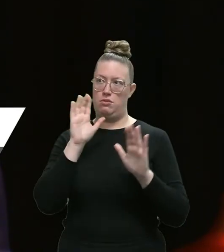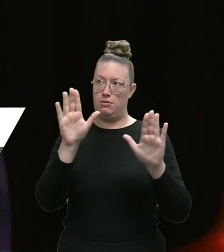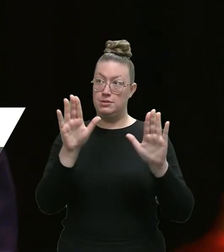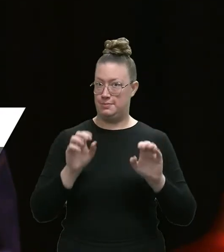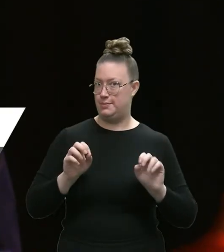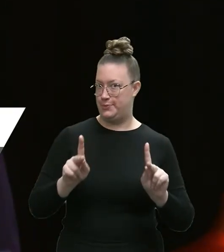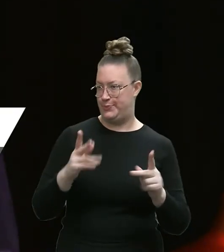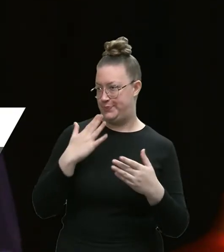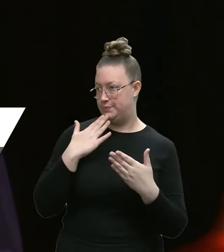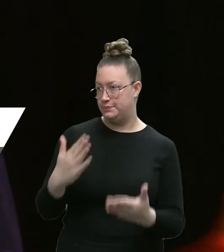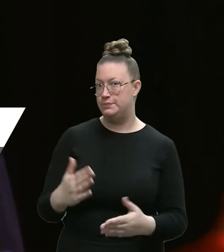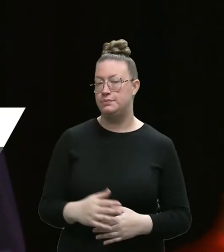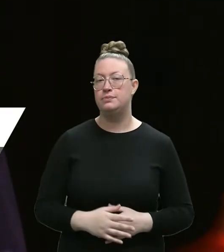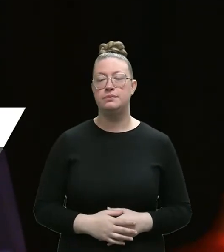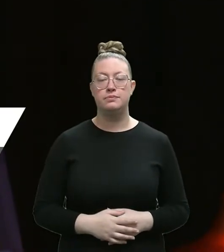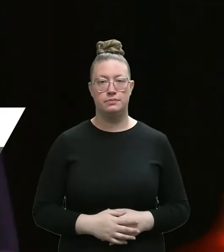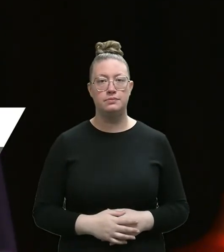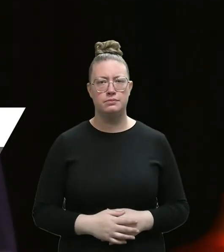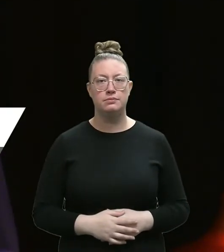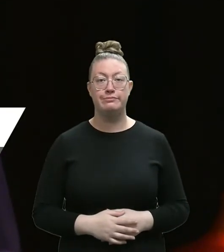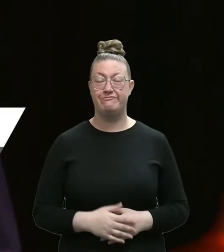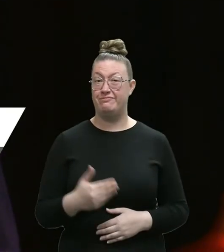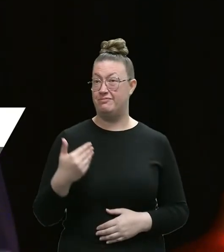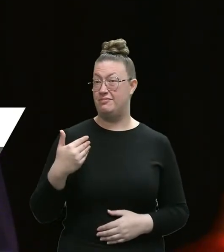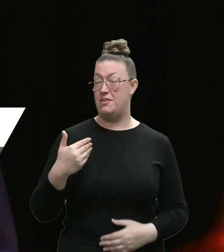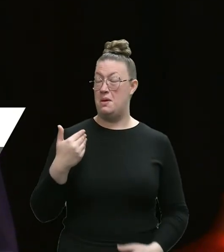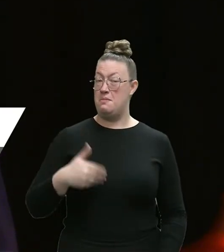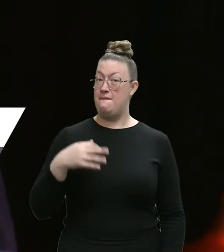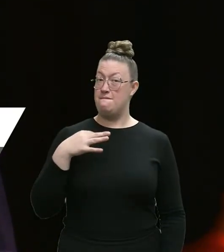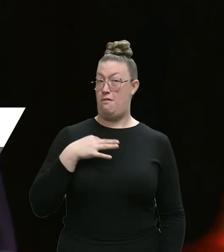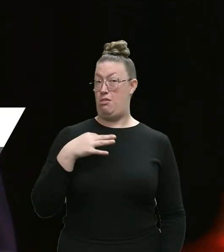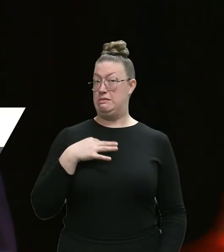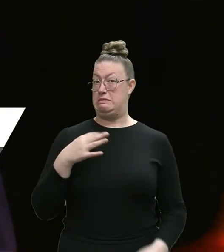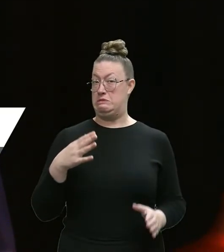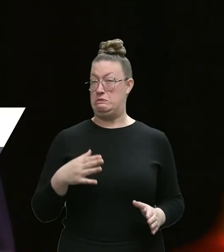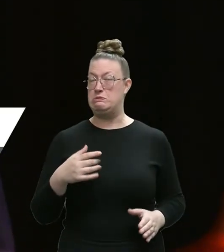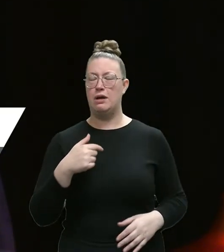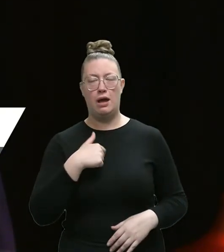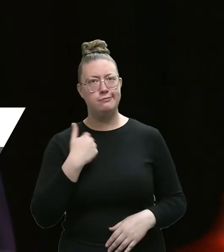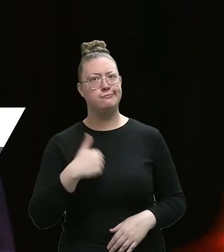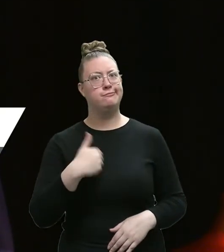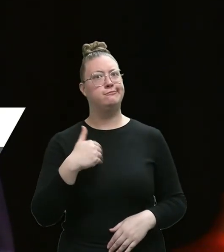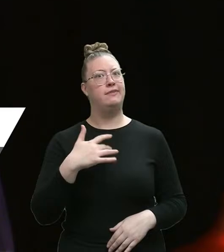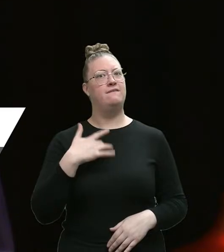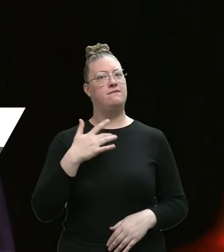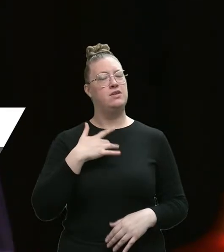[Nick Swayne] I want to take this opportunity to take -- thank you. Throughout the year we've enjoyed your reports